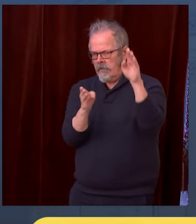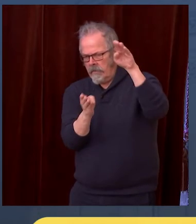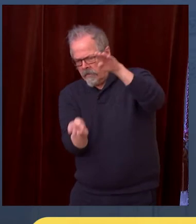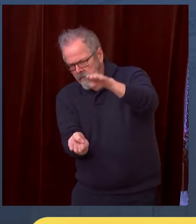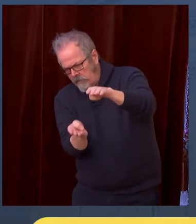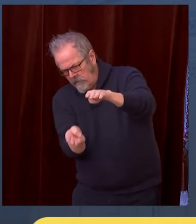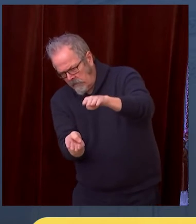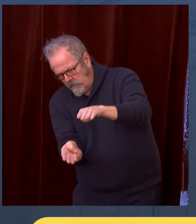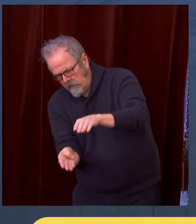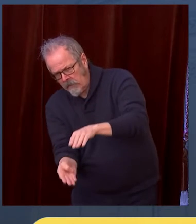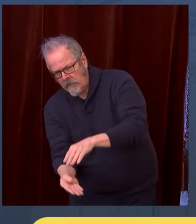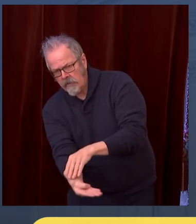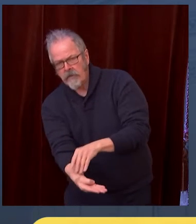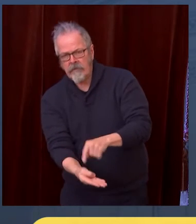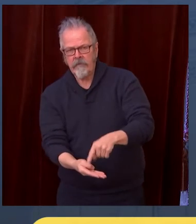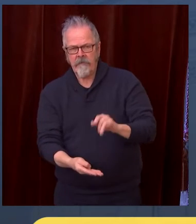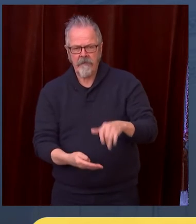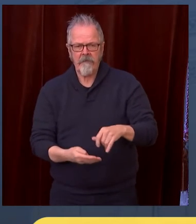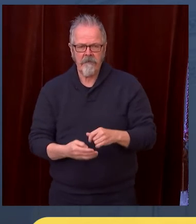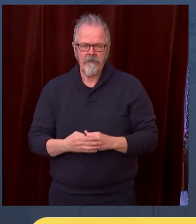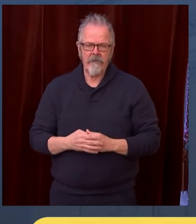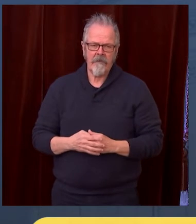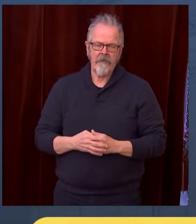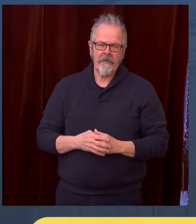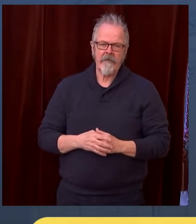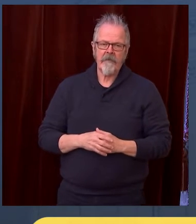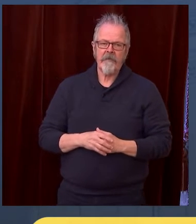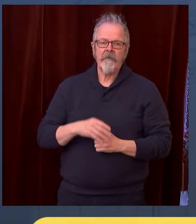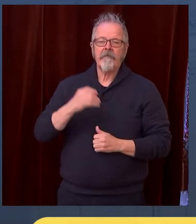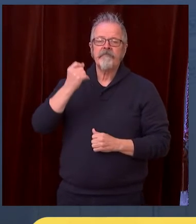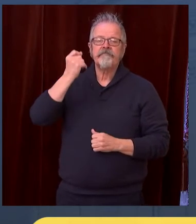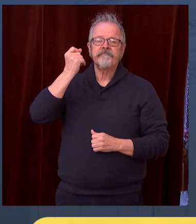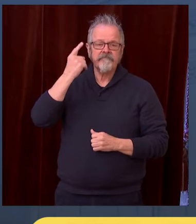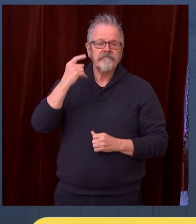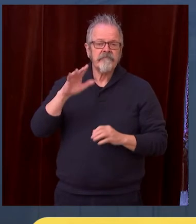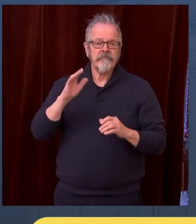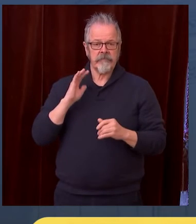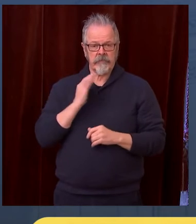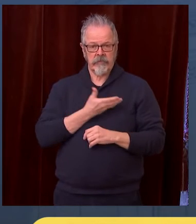Now, obviously what we wanna do is to get that red line down low enough so